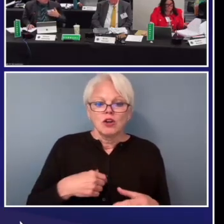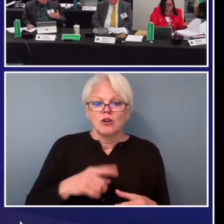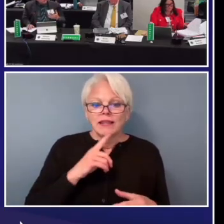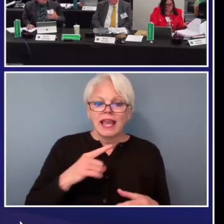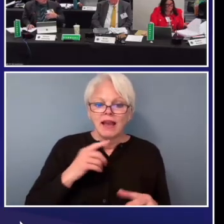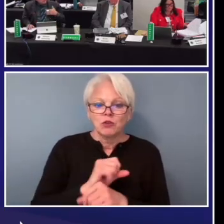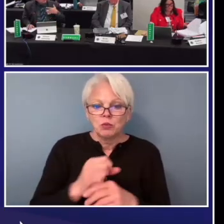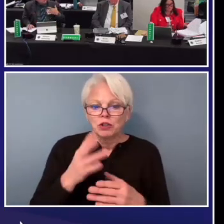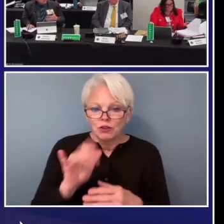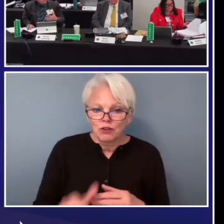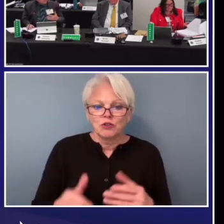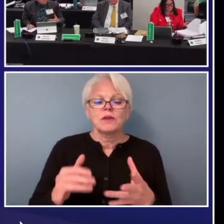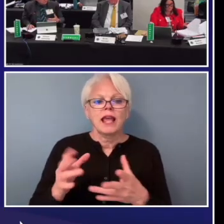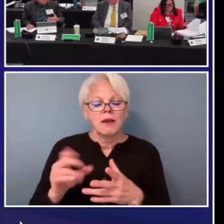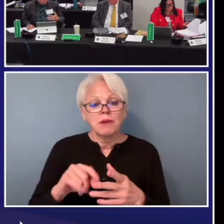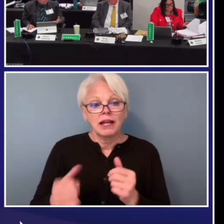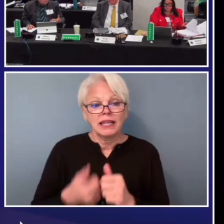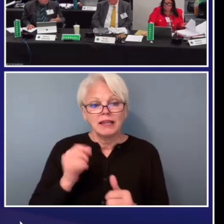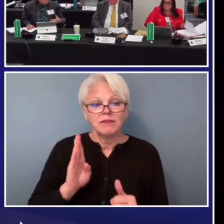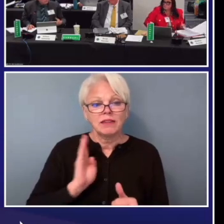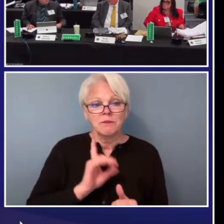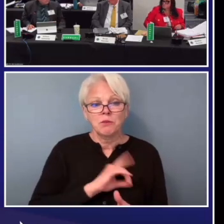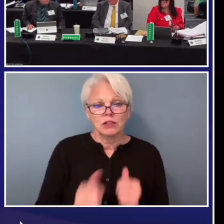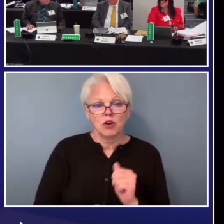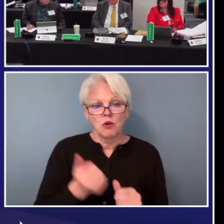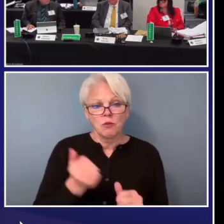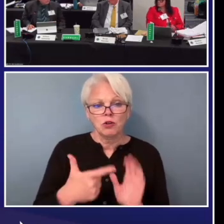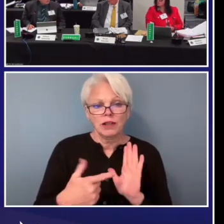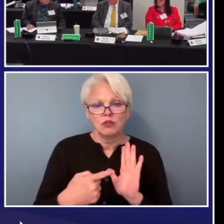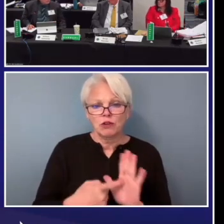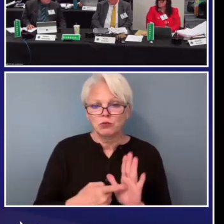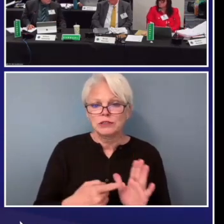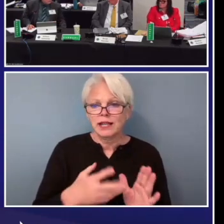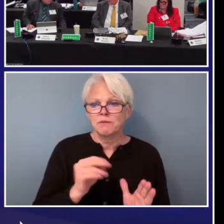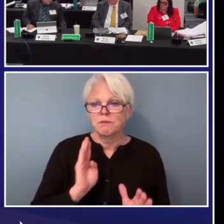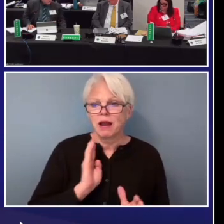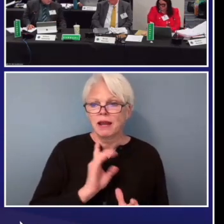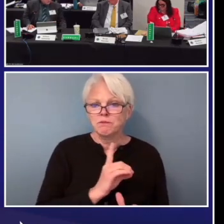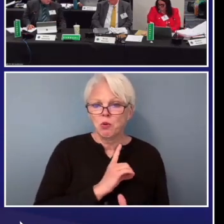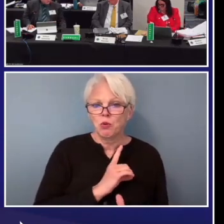boards are going to be majority represented by members of the profession. in those regulation situations.